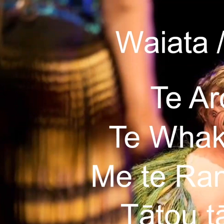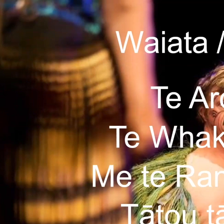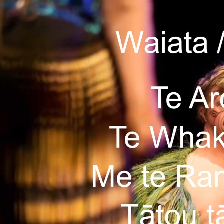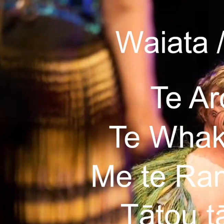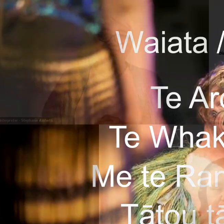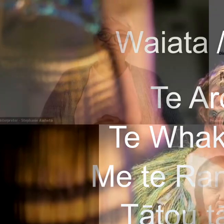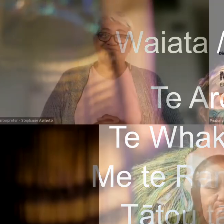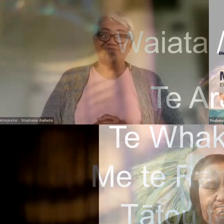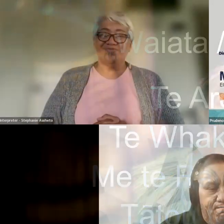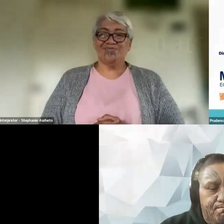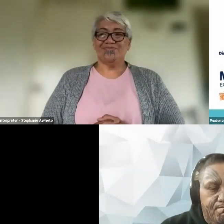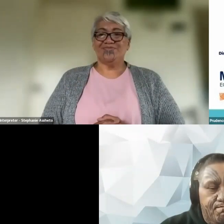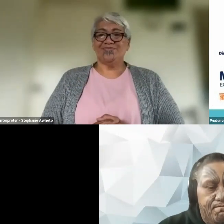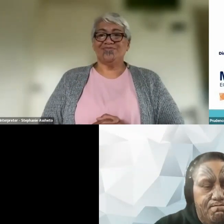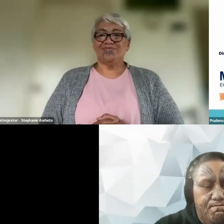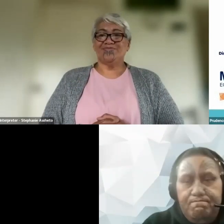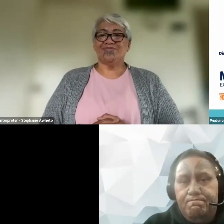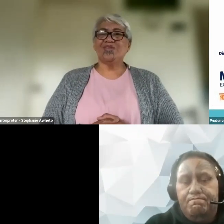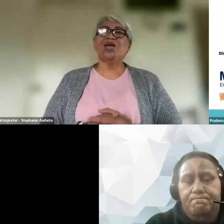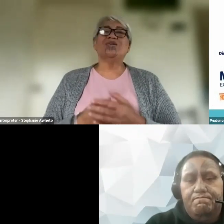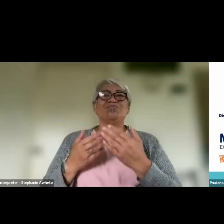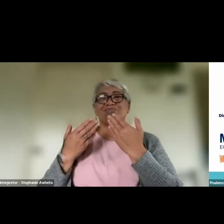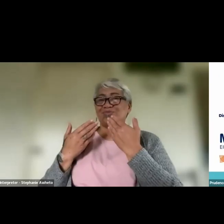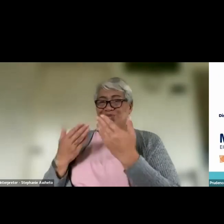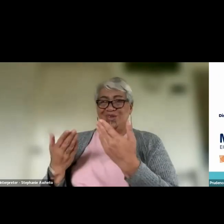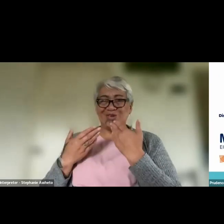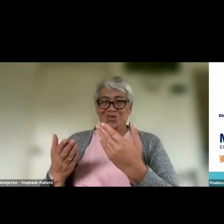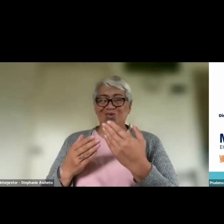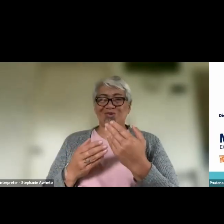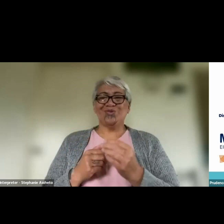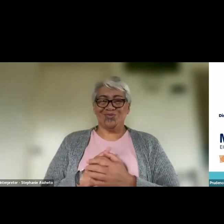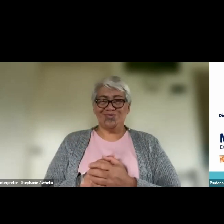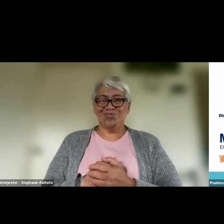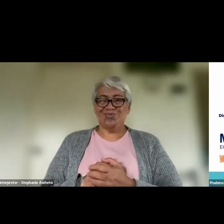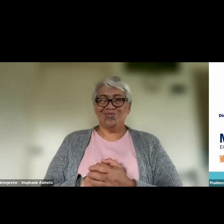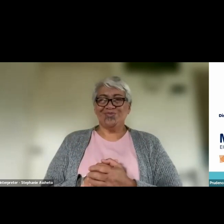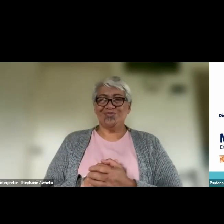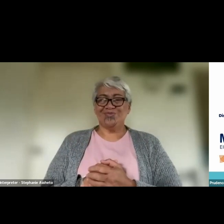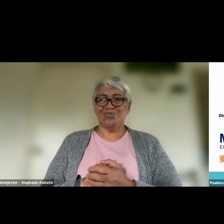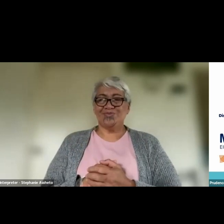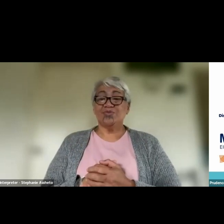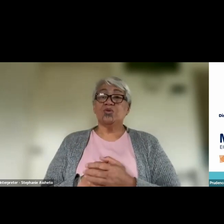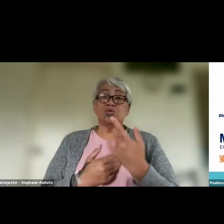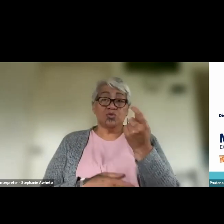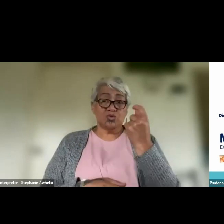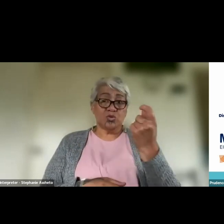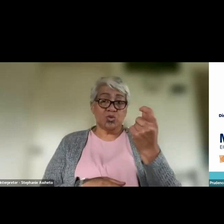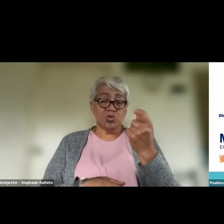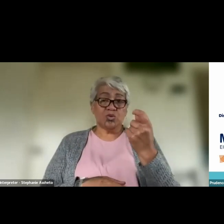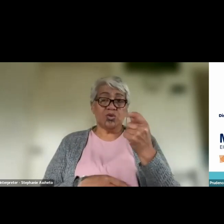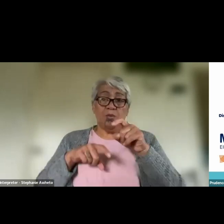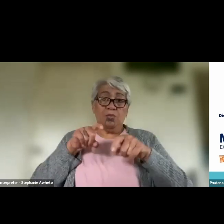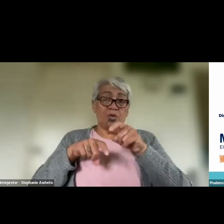Kia ora Taki. Shortly Paula the Chief Executive of Whaikaha